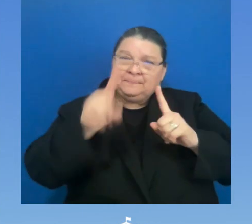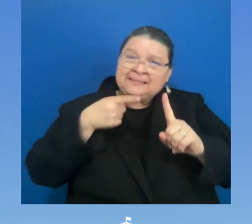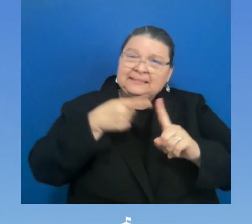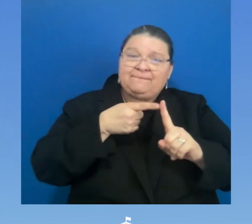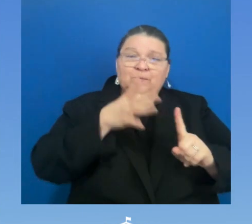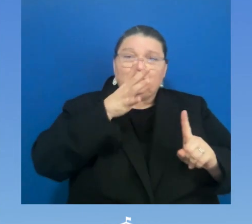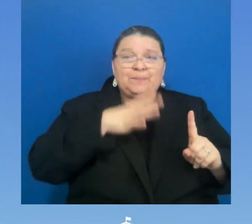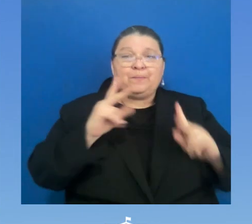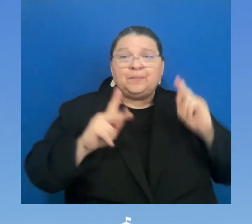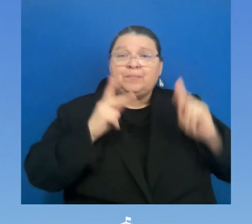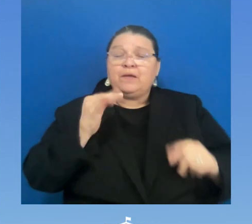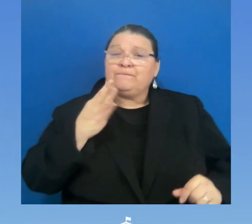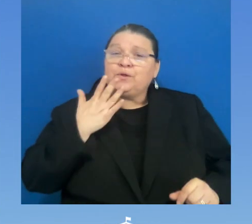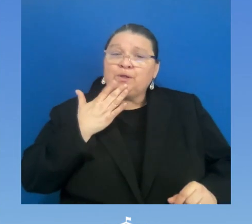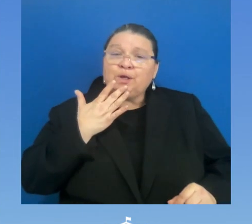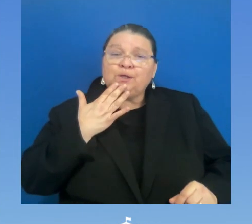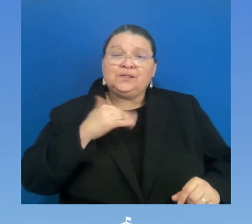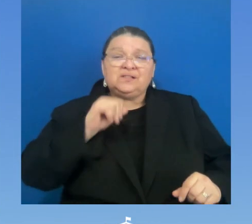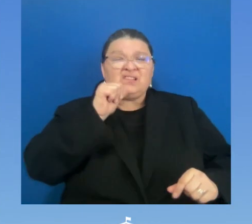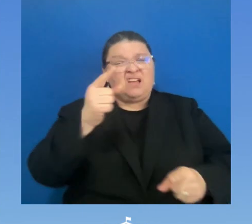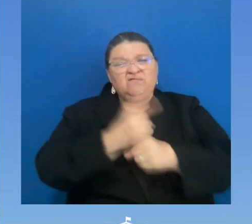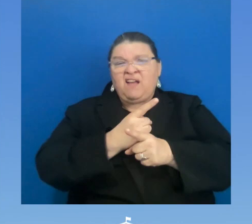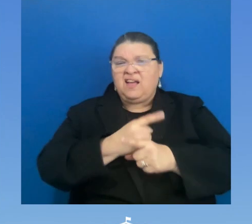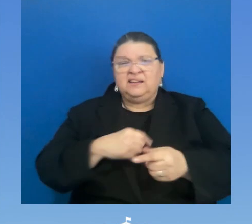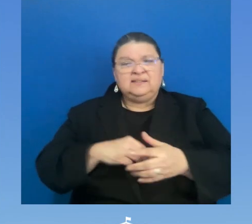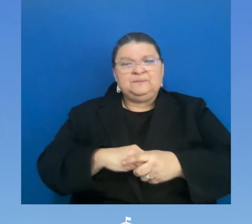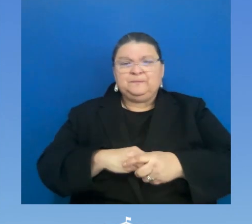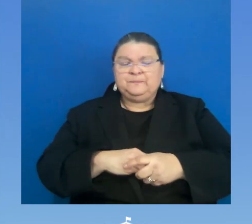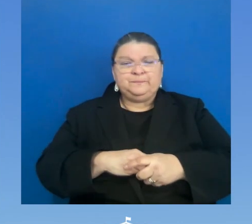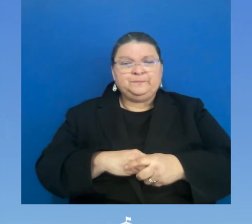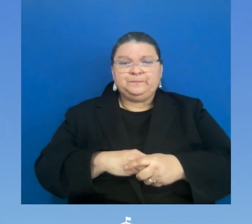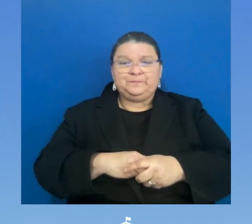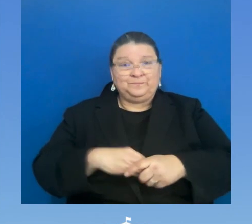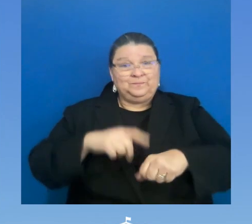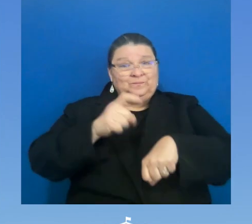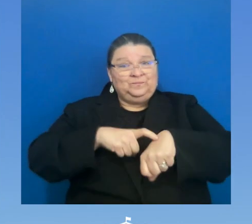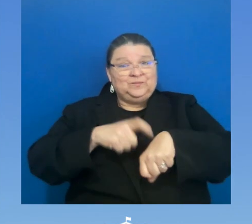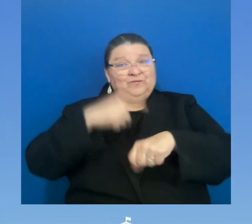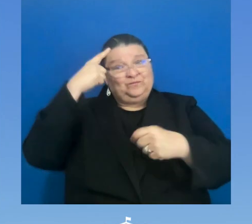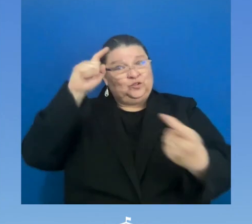It's time to change. Today, we published a report the Department of Labor, the Women's Bureau, or published a report.